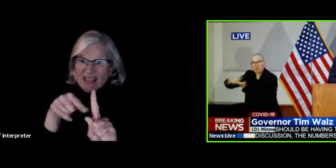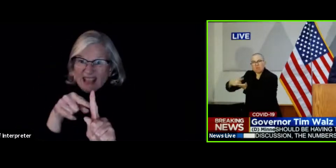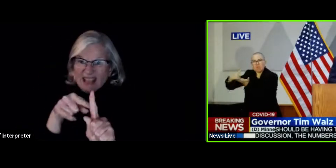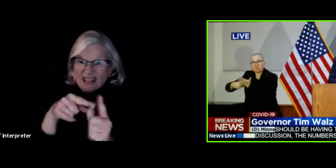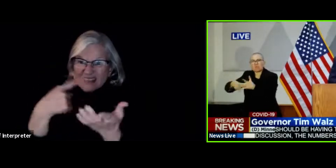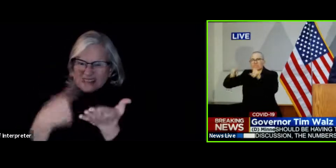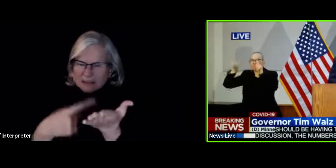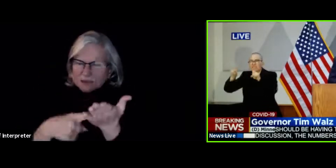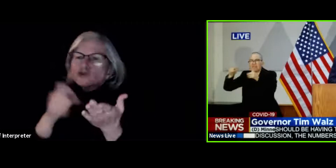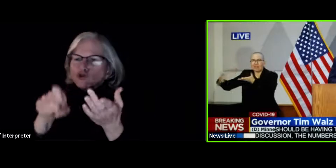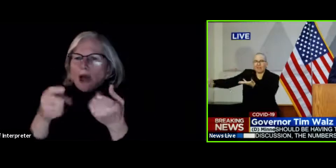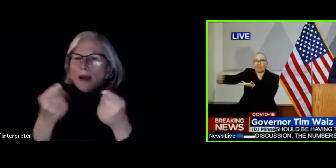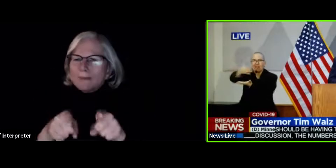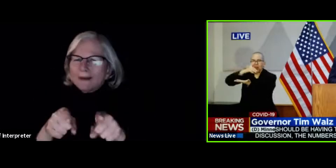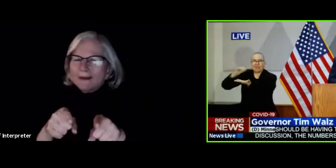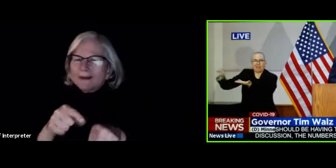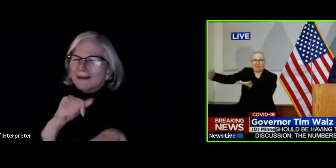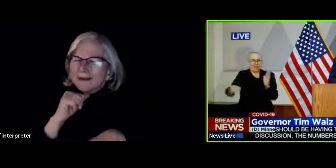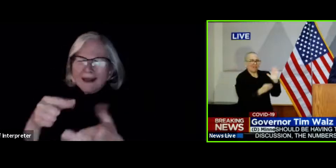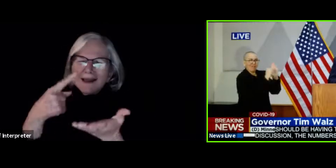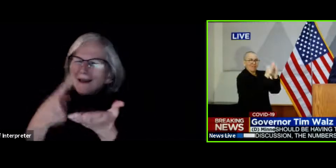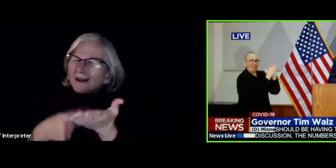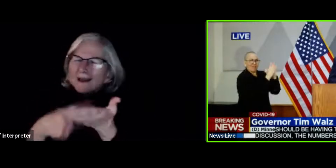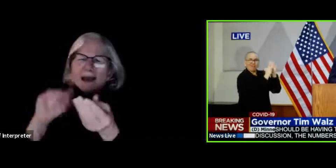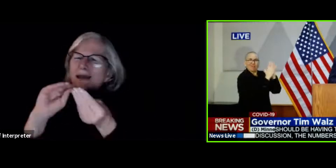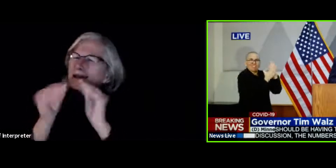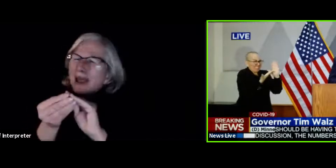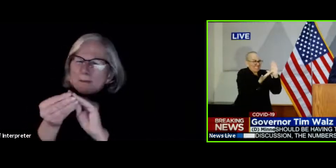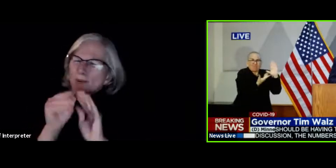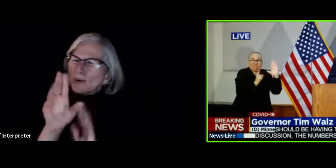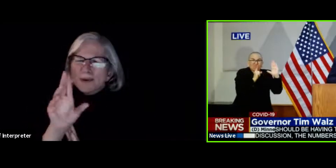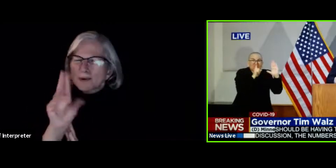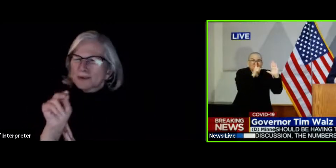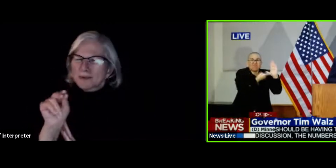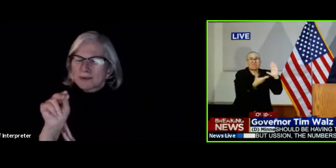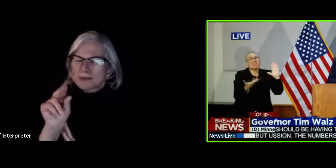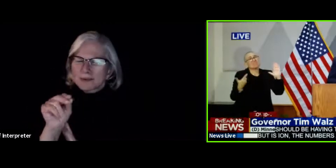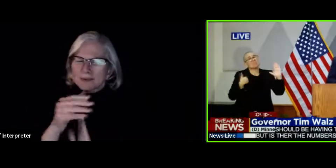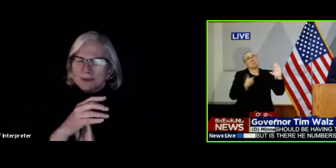I DO THINK, TRYING TO DO THE BEST, GET THAT OUT, TRYING TO HELP PEOPLE